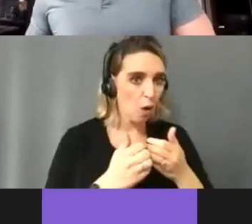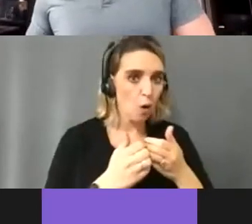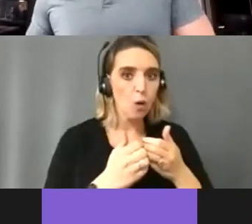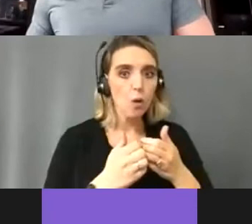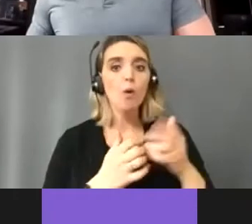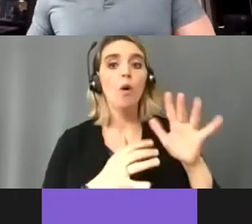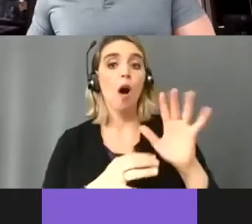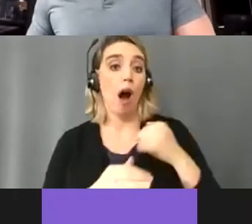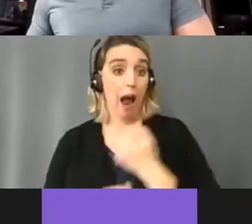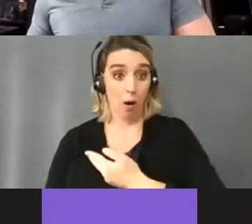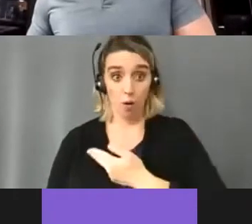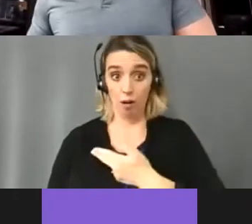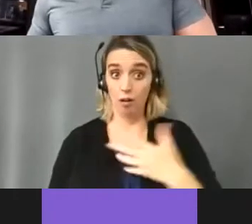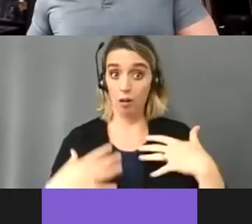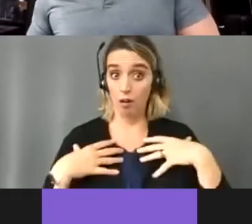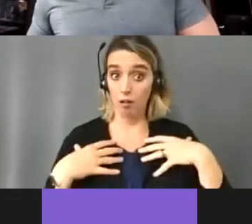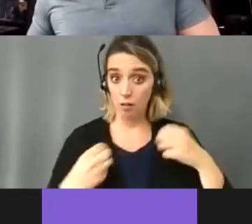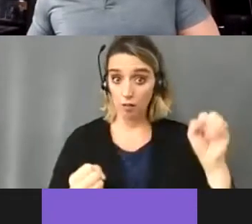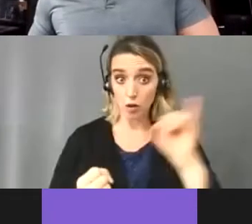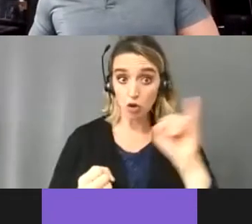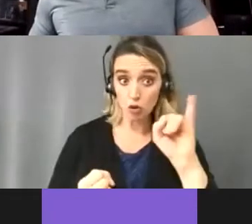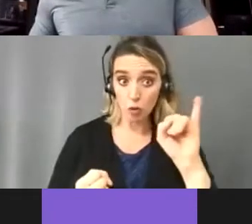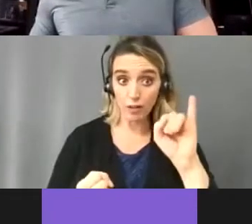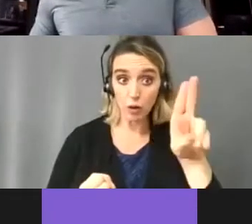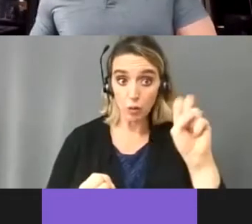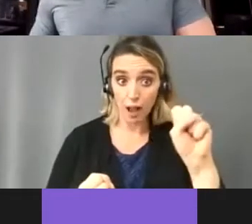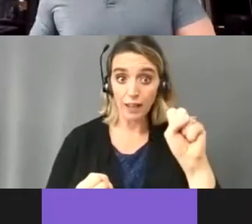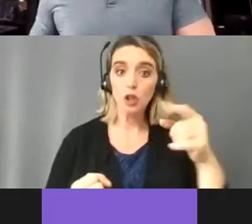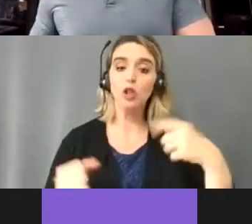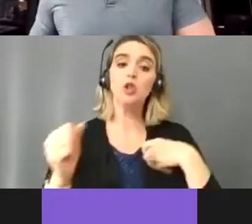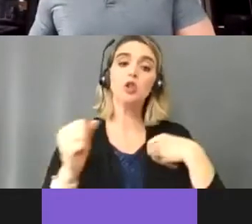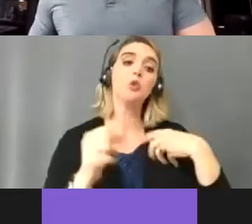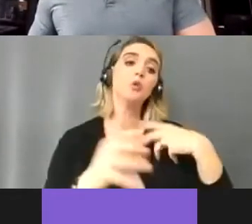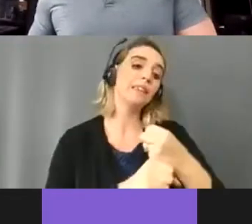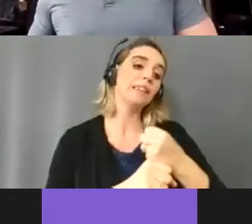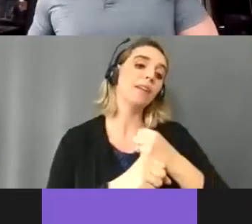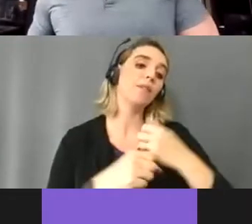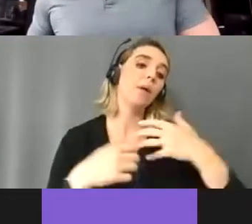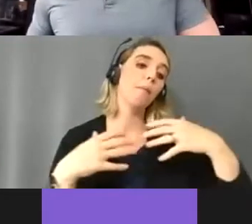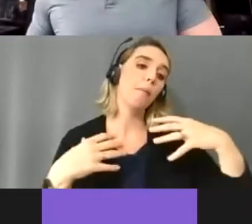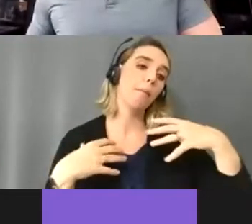to receive mental health support. We will then hear from Dr. Cindi Slater.